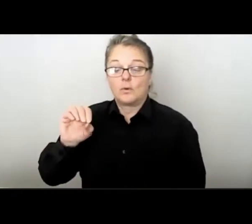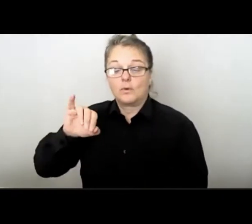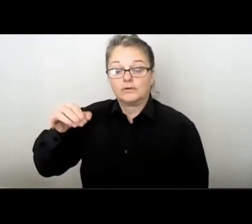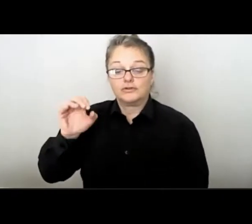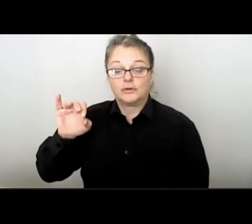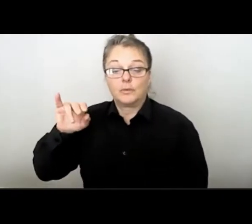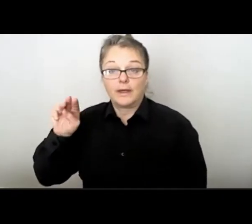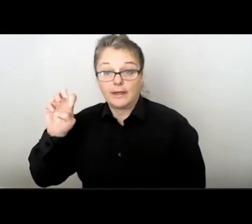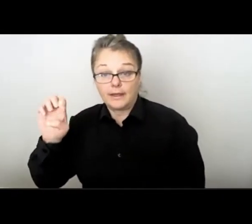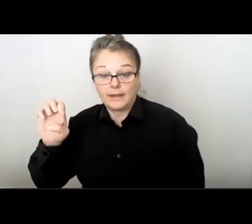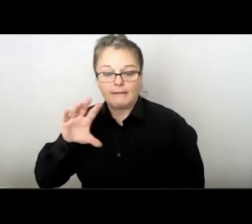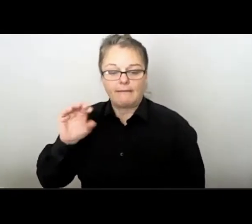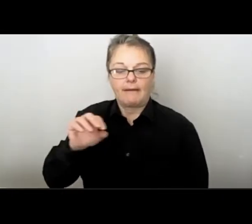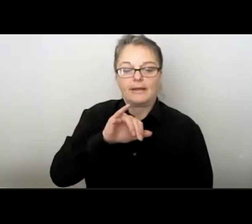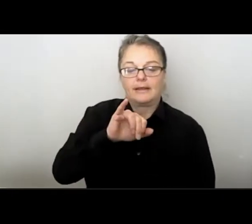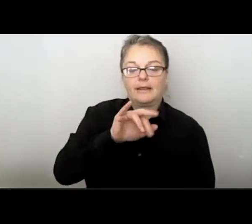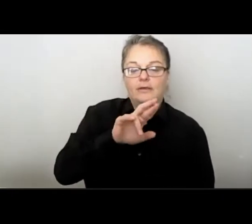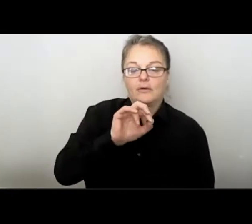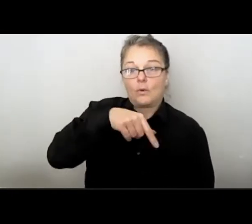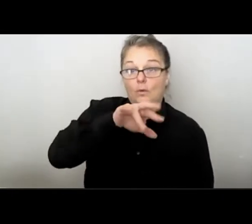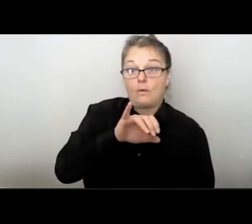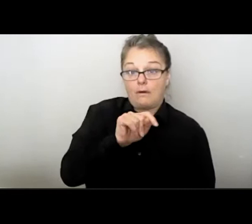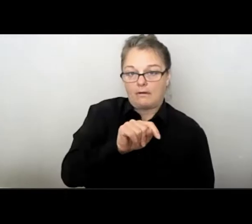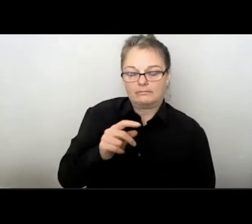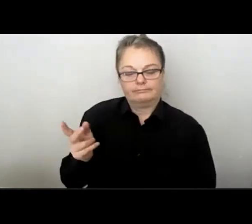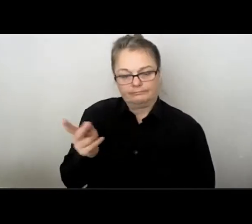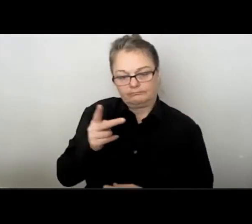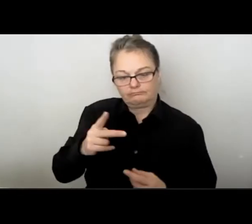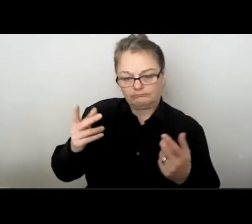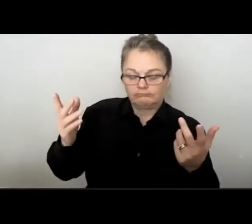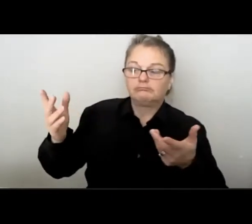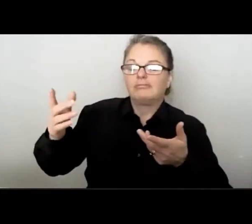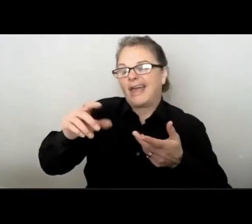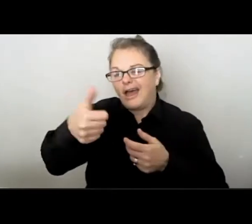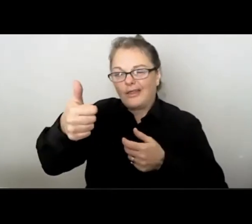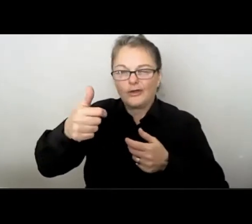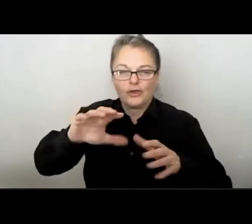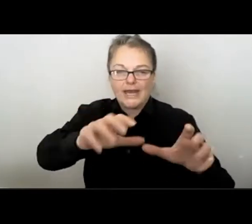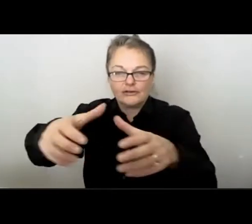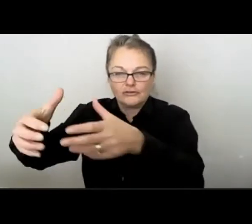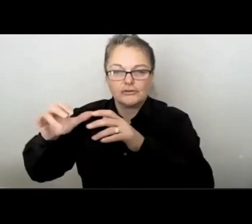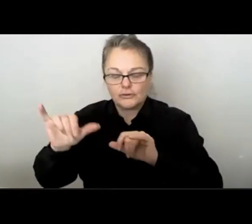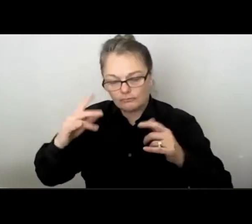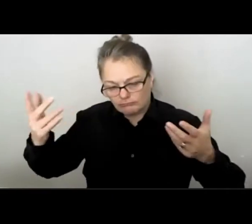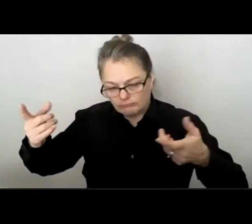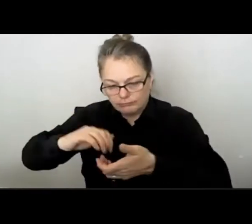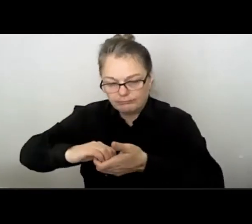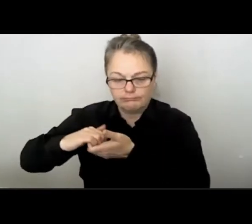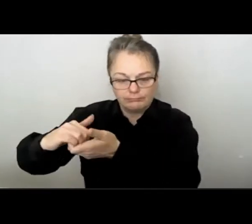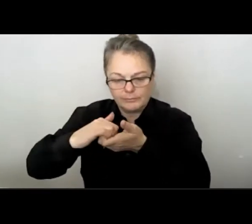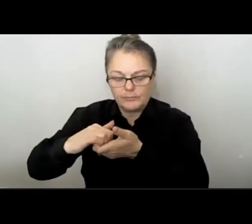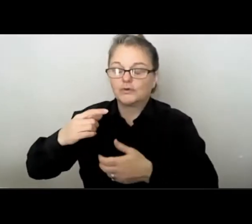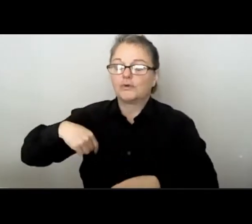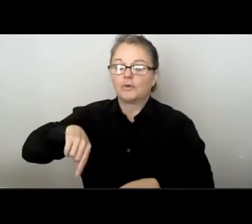ARE SETTLERS, THEY ARE GRATEFUL FOR THE OPPORTUNITY TO LIVE, PLAY AND WORK HERE.